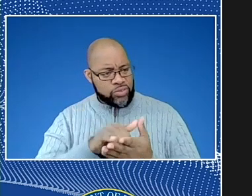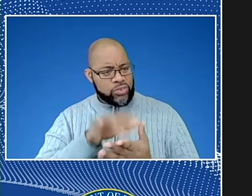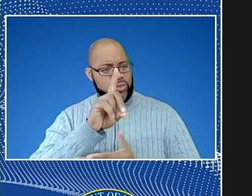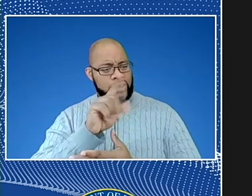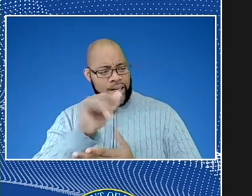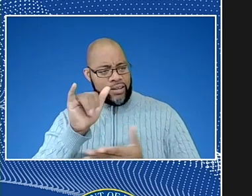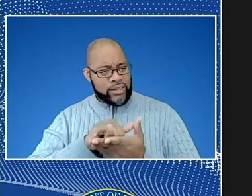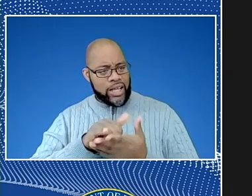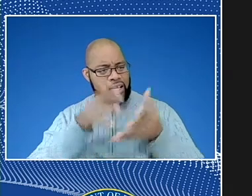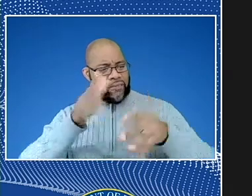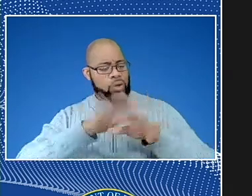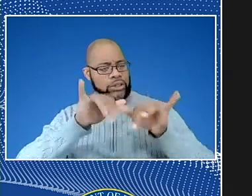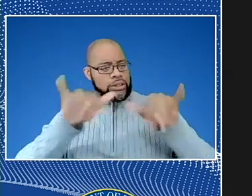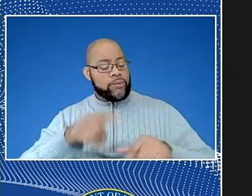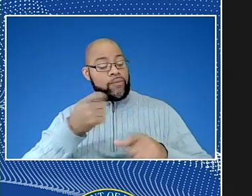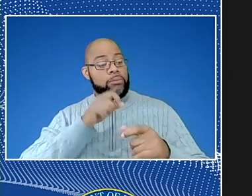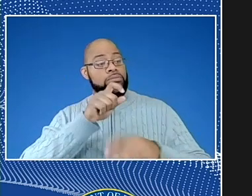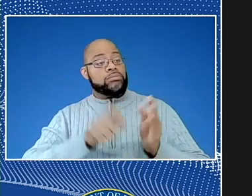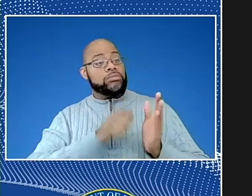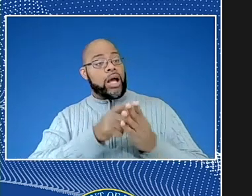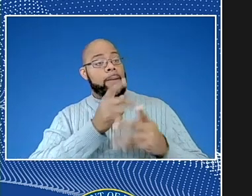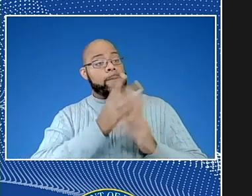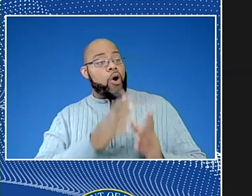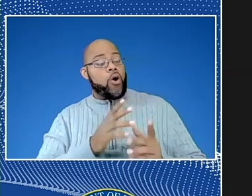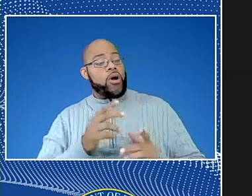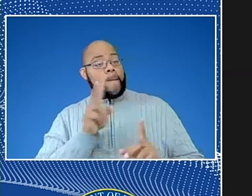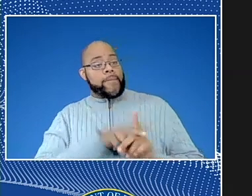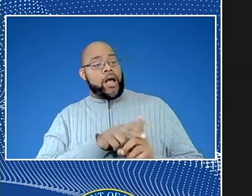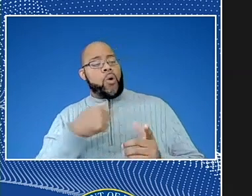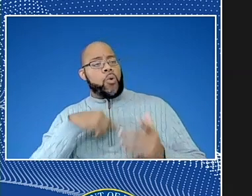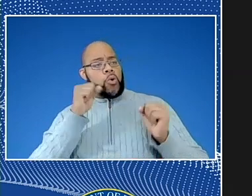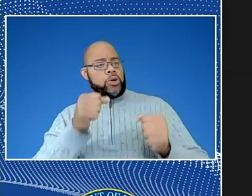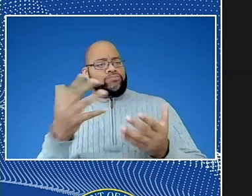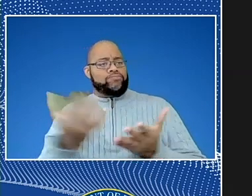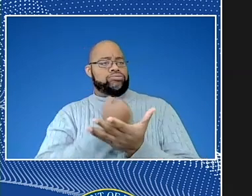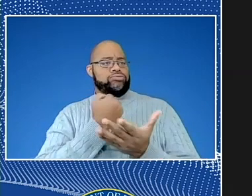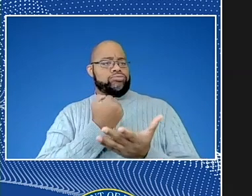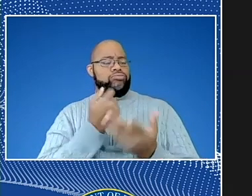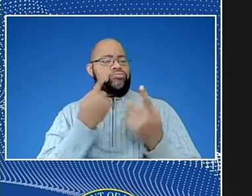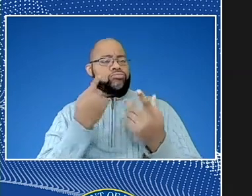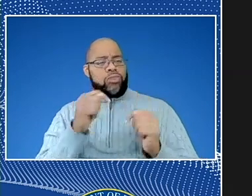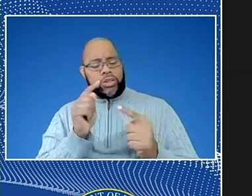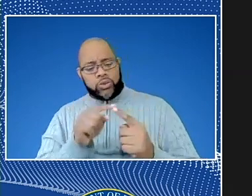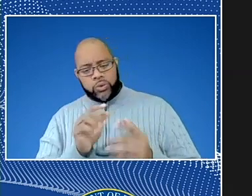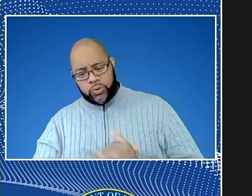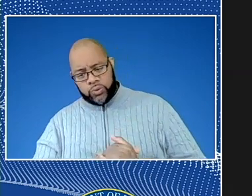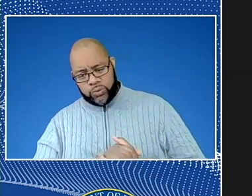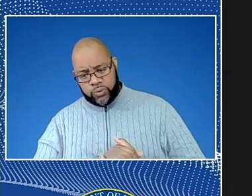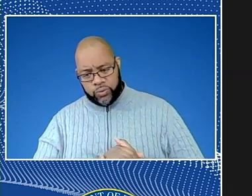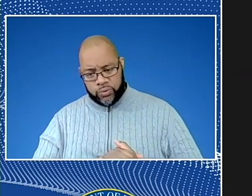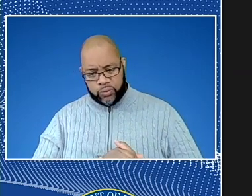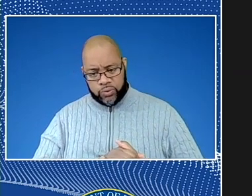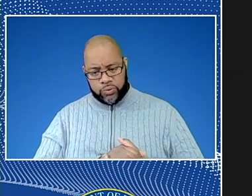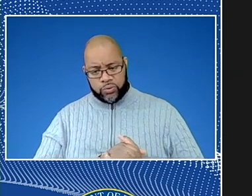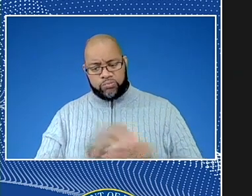system from the time that the borrower applied, that we could glean and try to further establish whether or not this